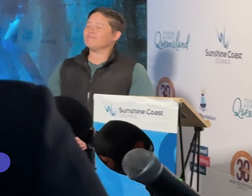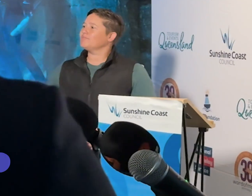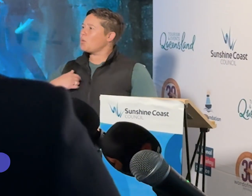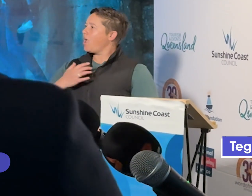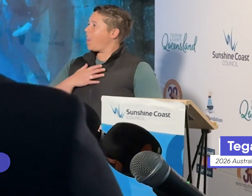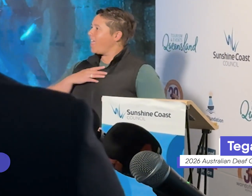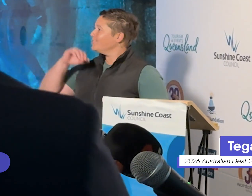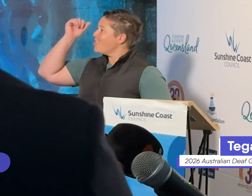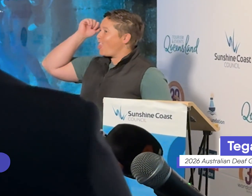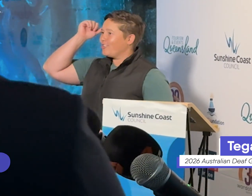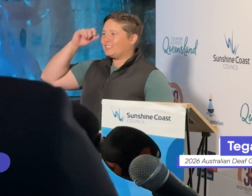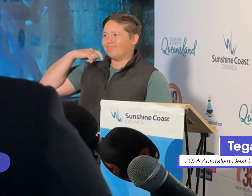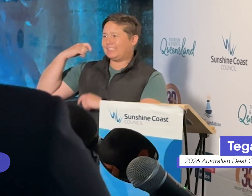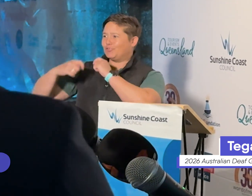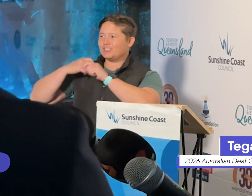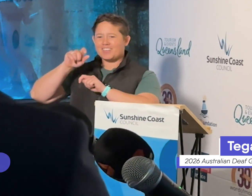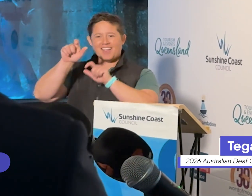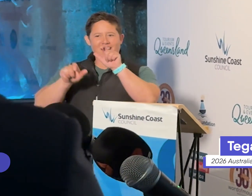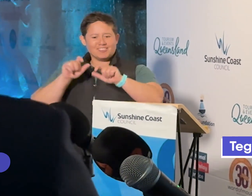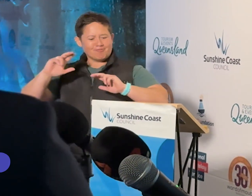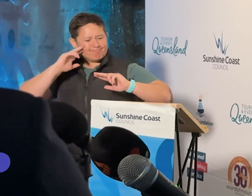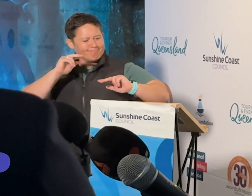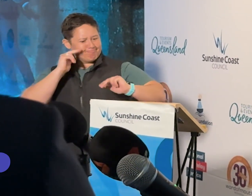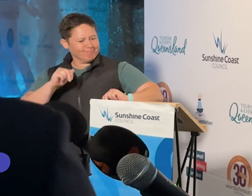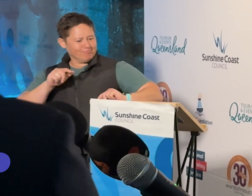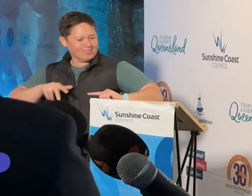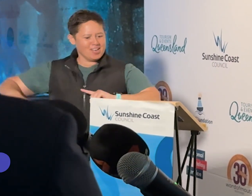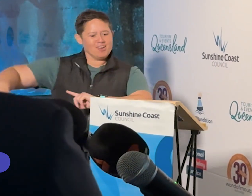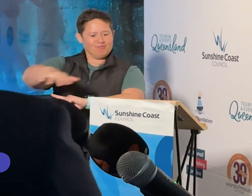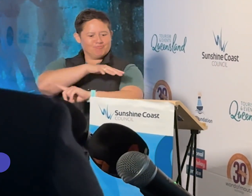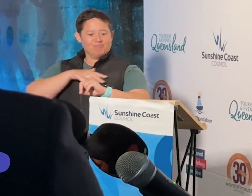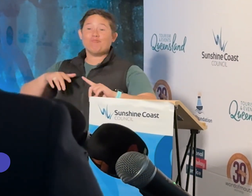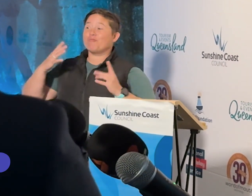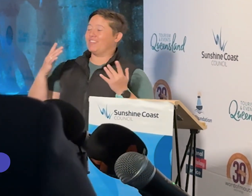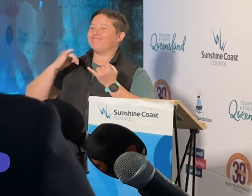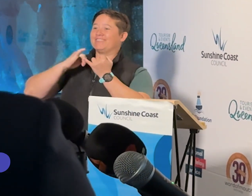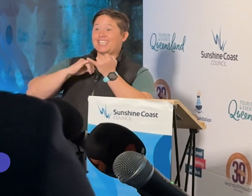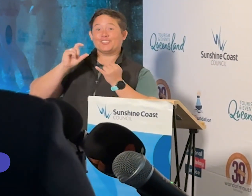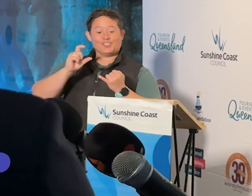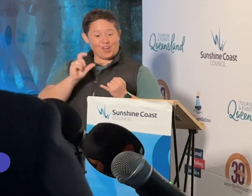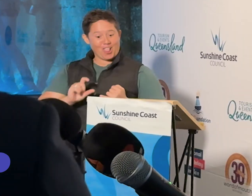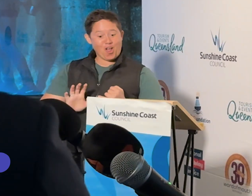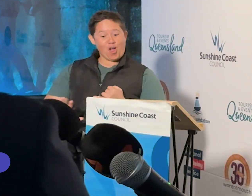I would like to acknowledge the traditional custodians of the lands that we are on in the Sunshine Coast region.